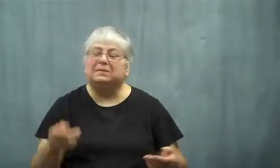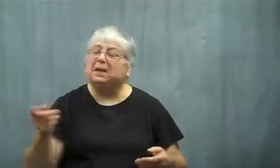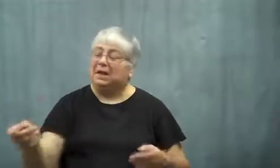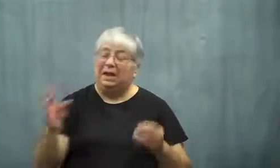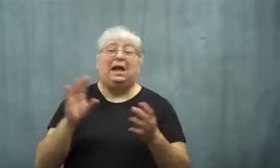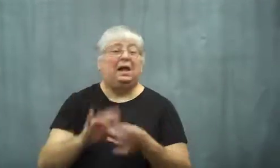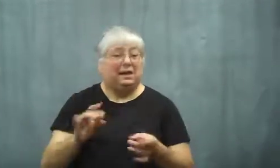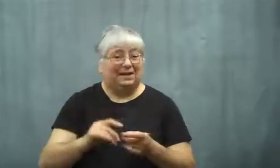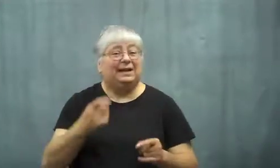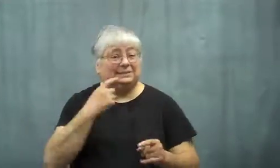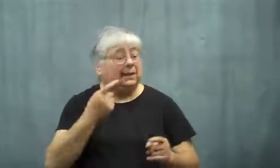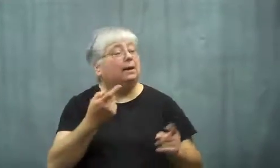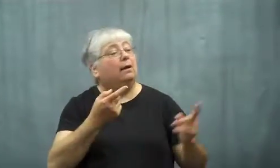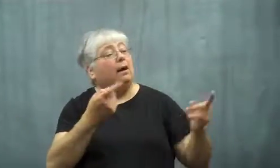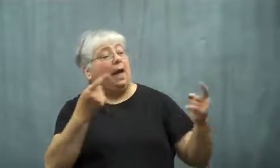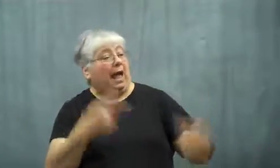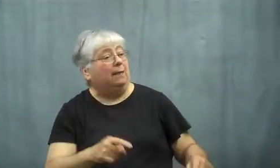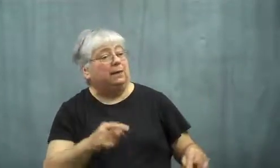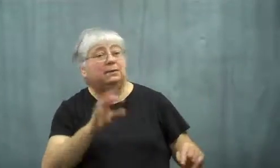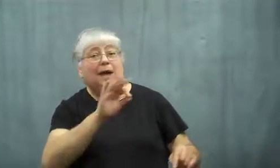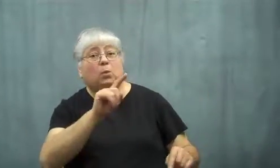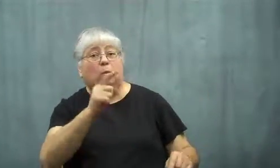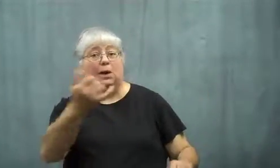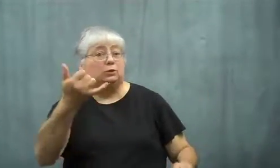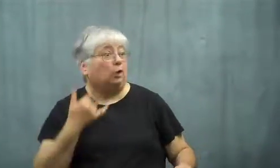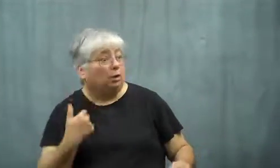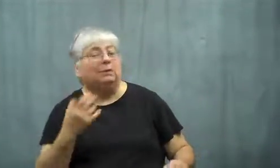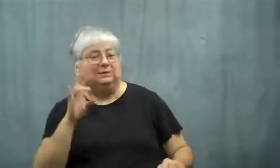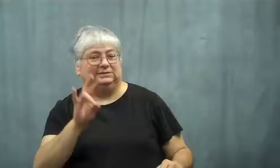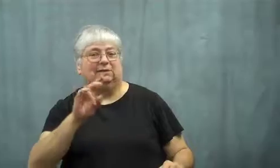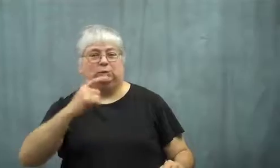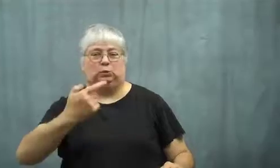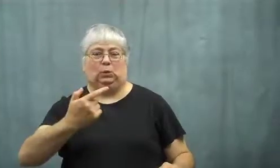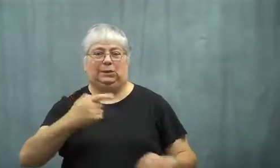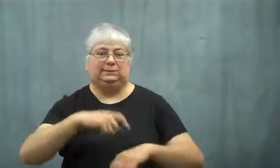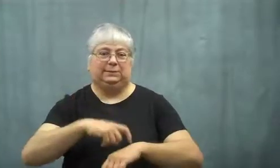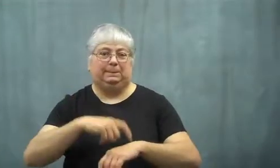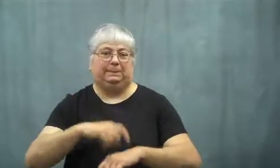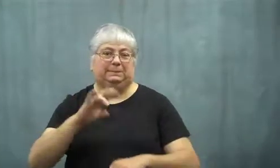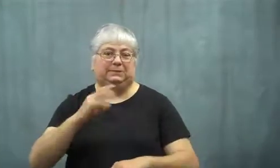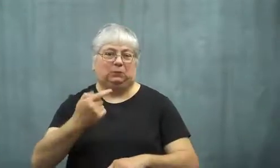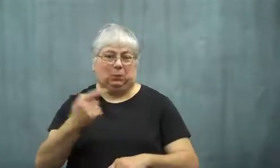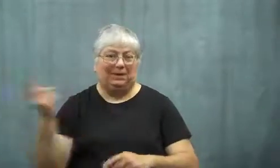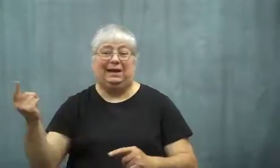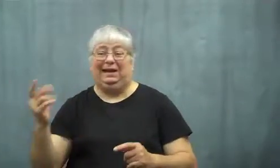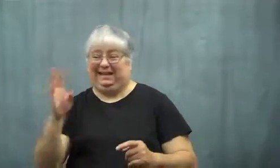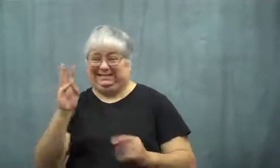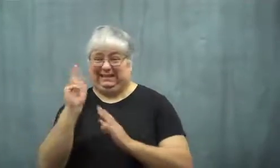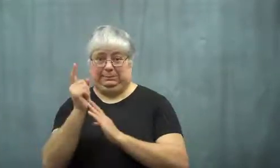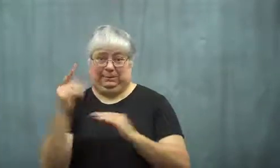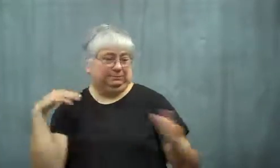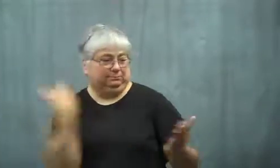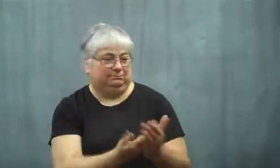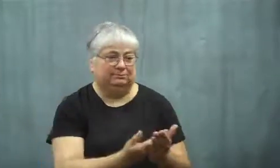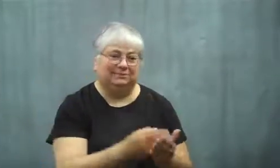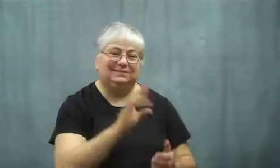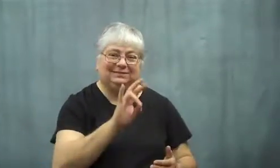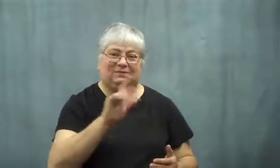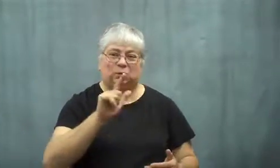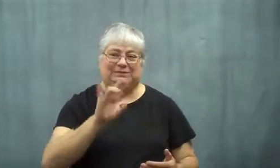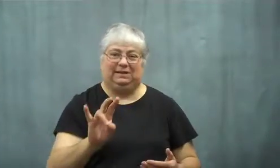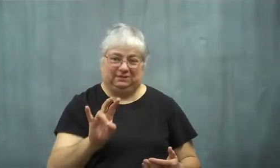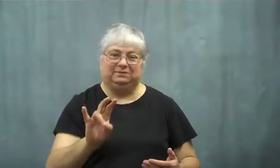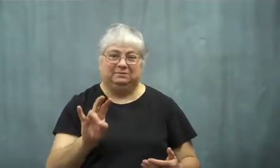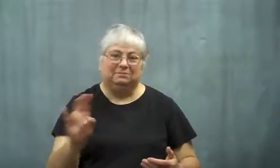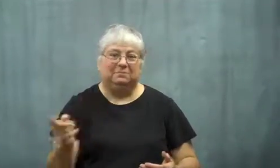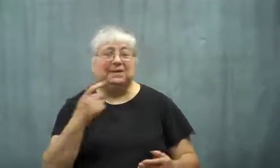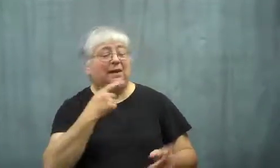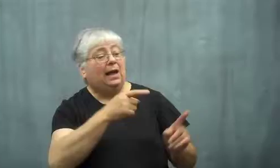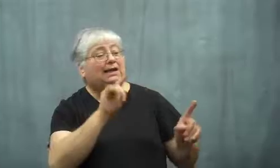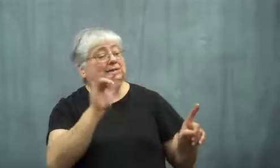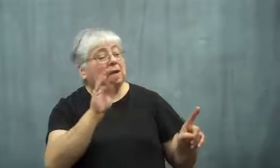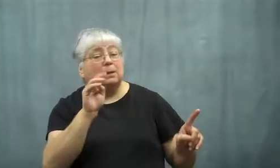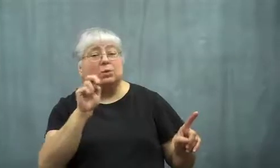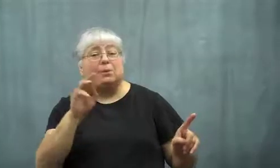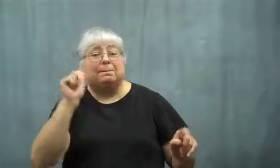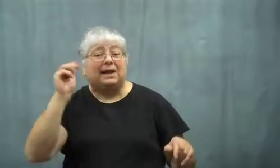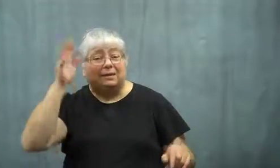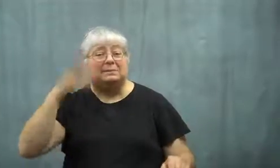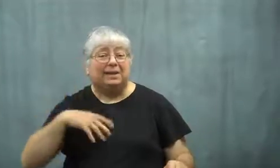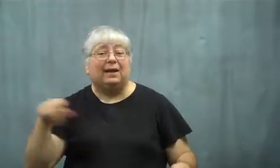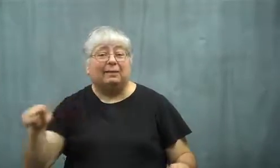The call came in at 7:21. They arrived six minutes later at 7:27.